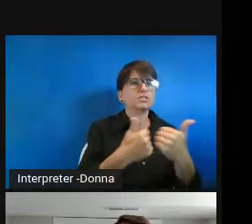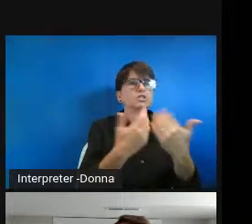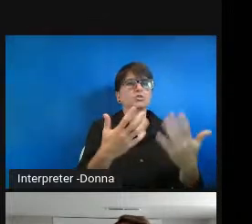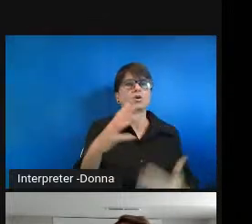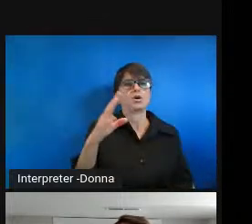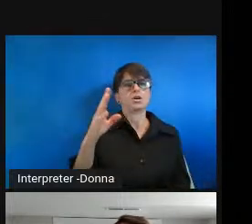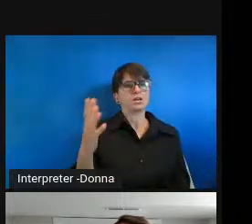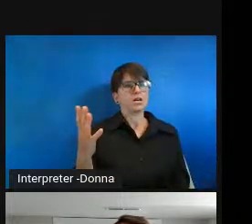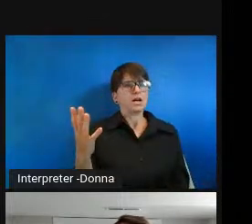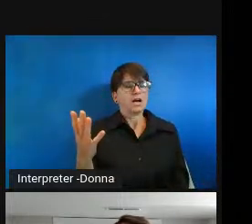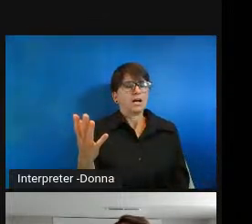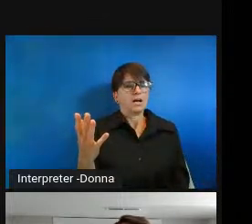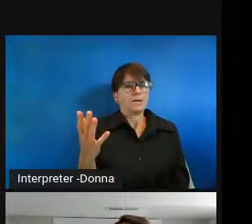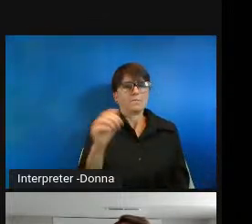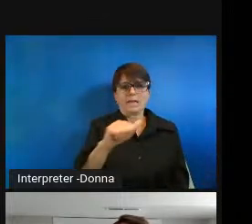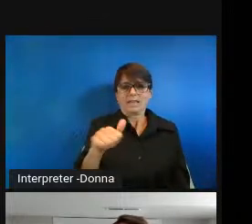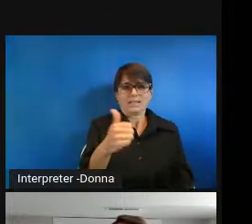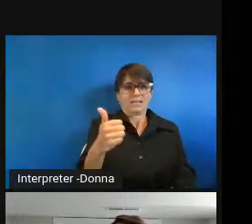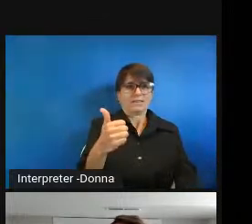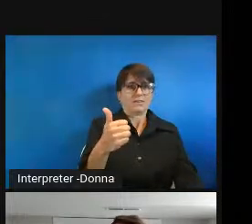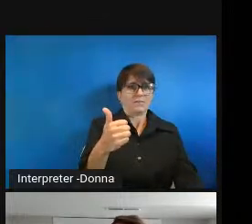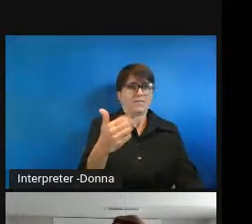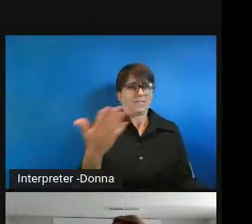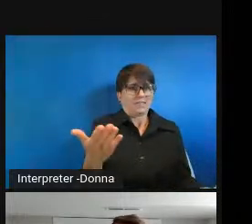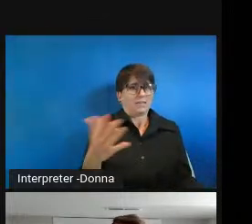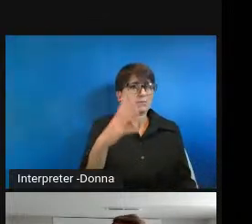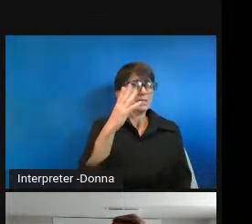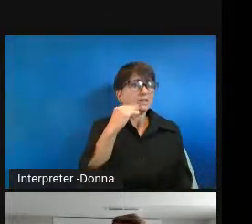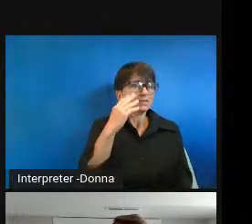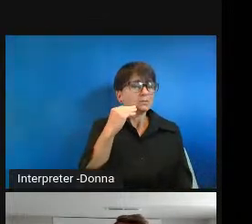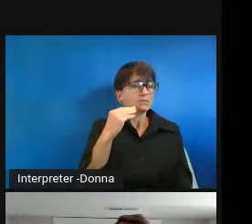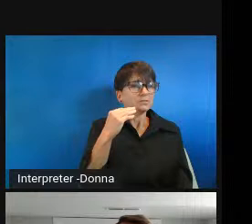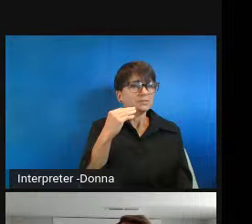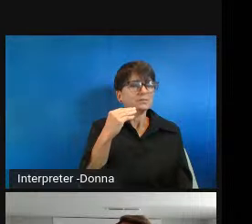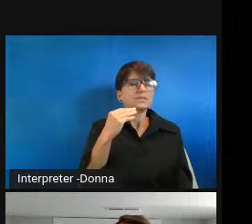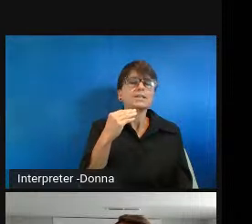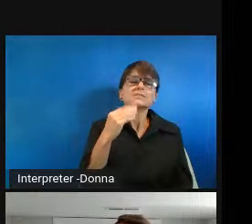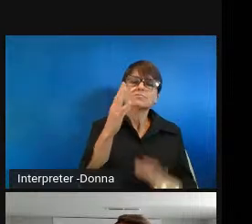Whether you are currently visually-impaired , have severe mobility challenges or are